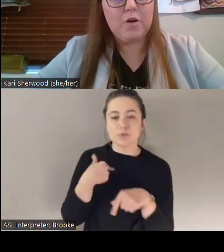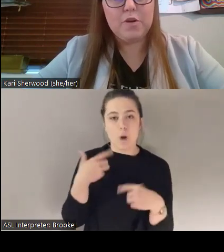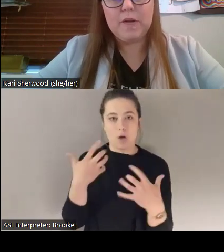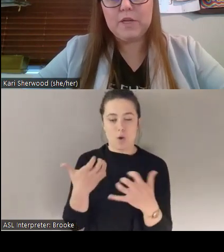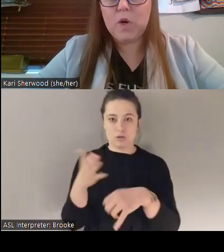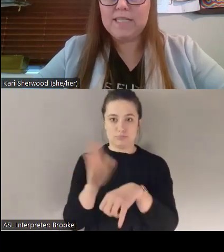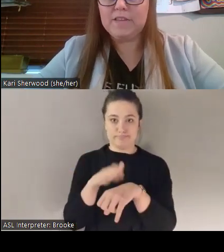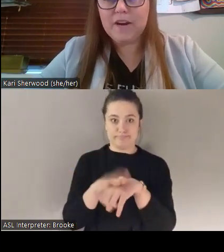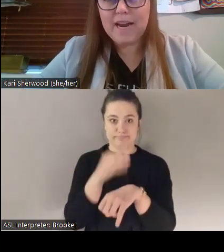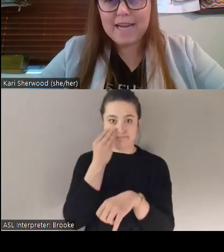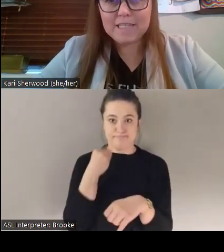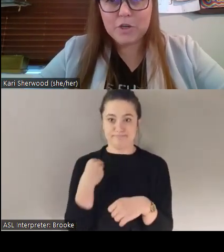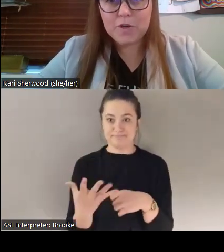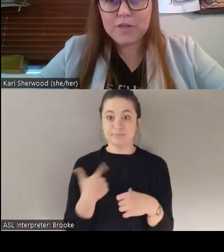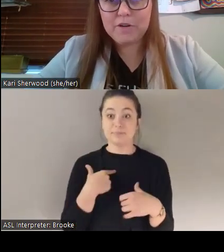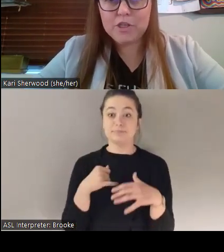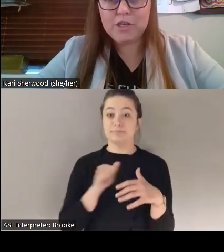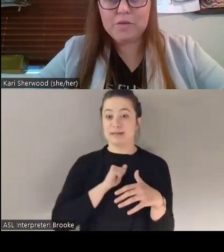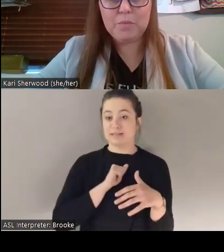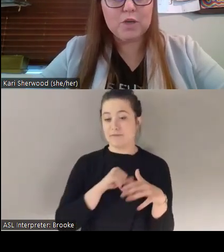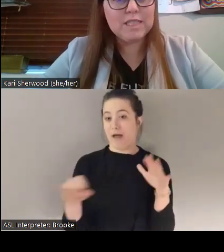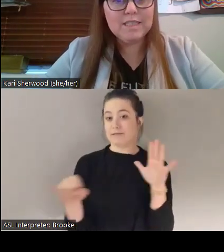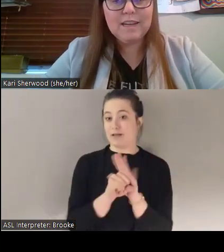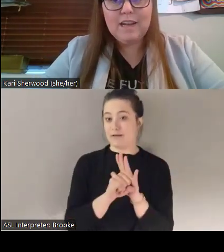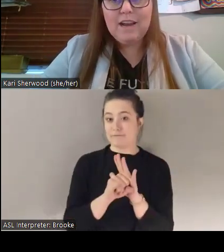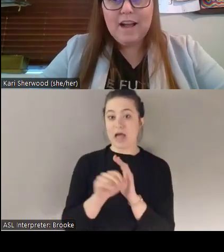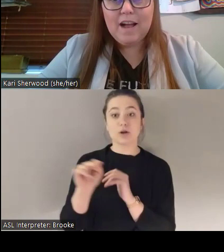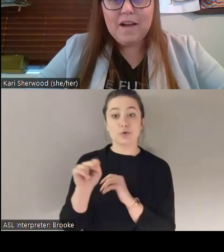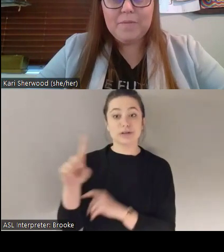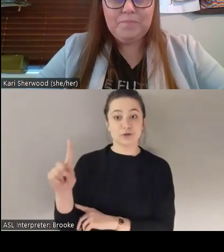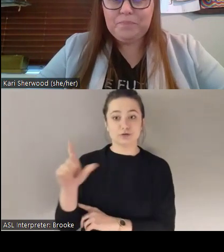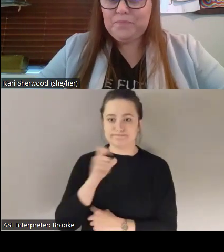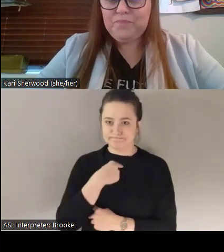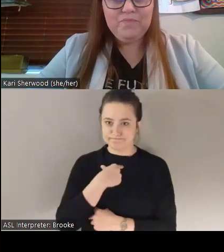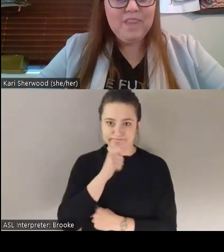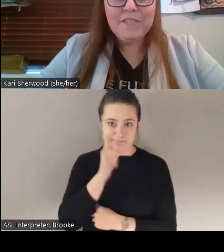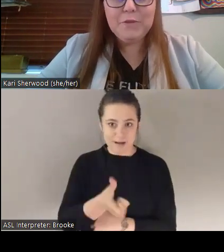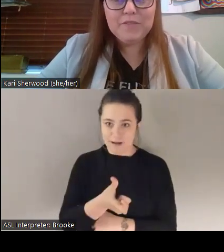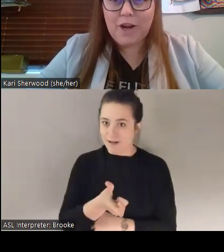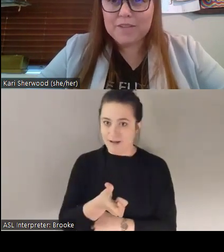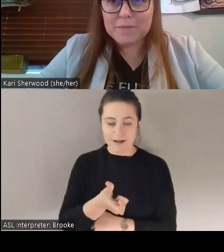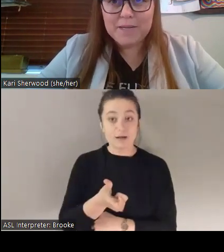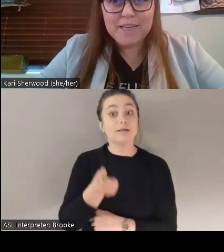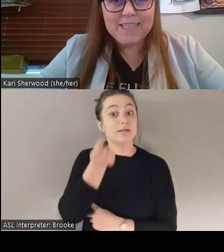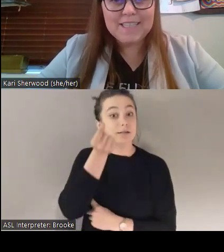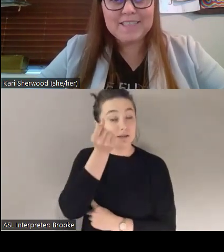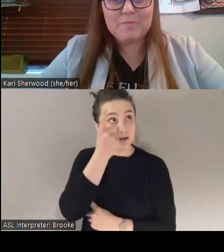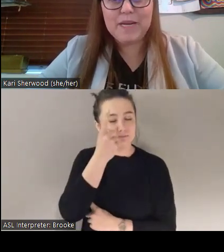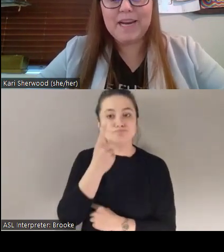although I don't identify as a neurodivergent person, I do have a lot of experience being